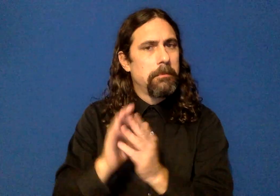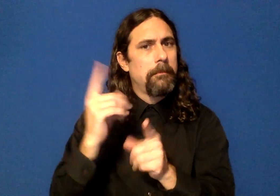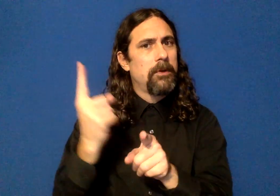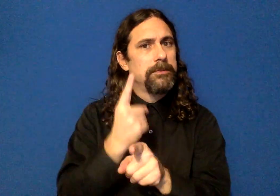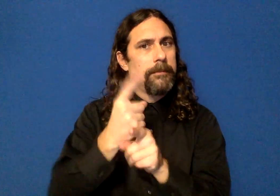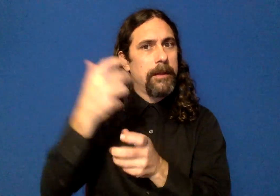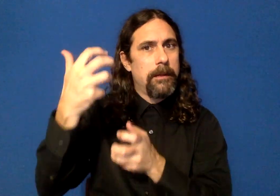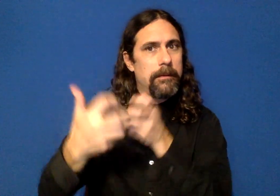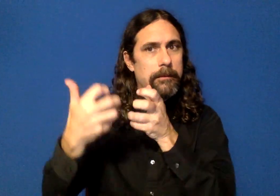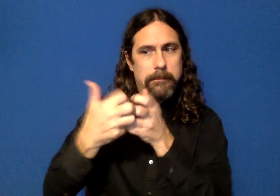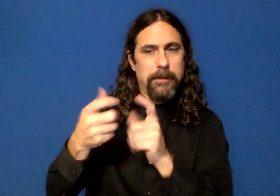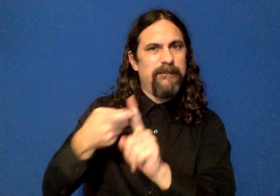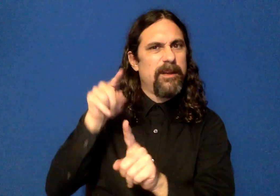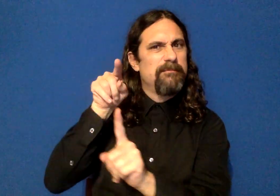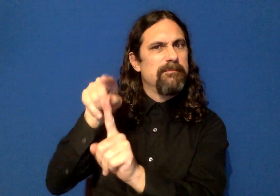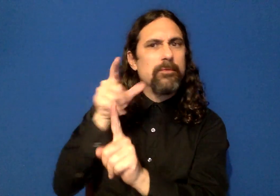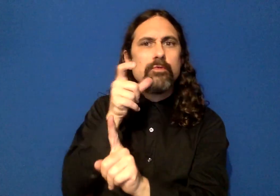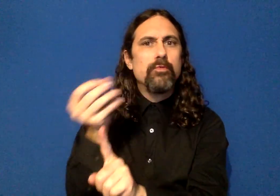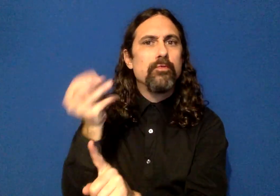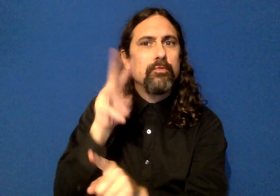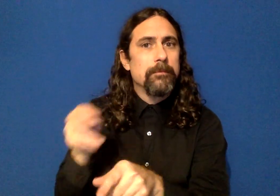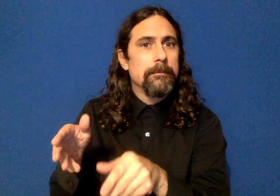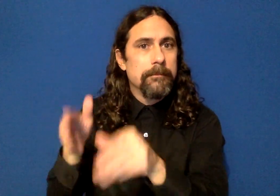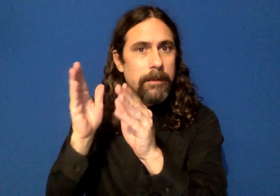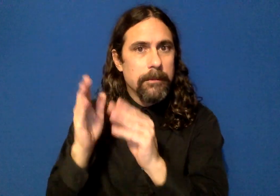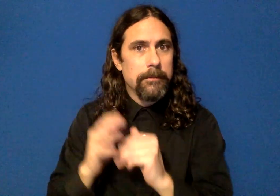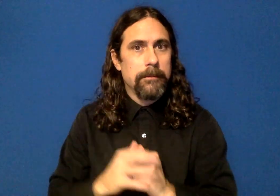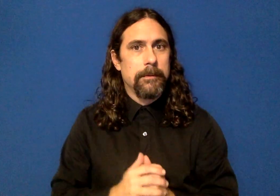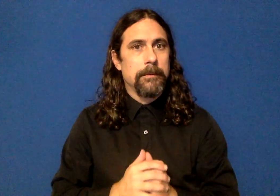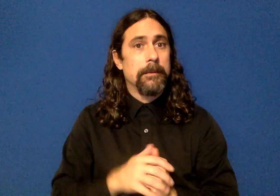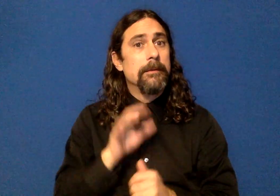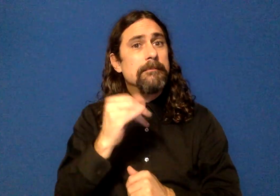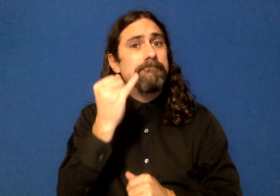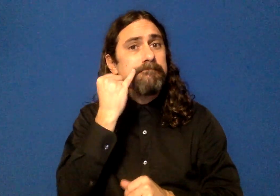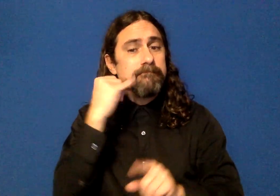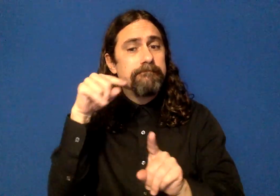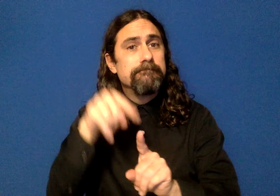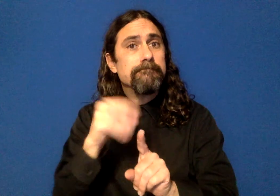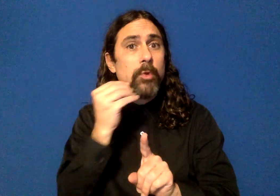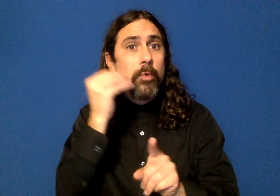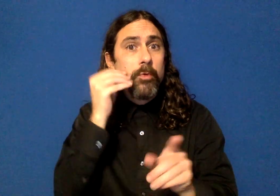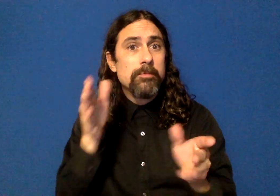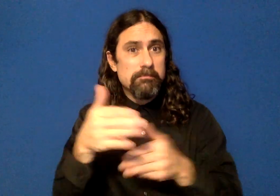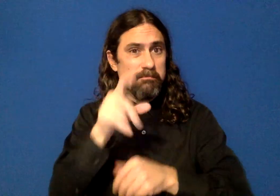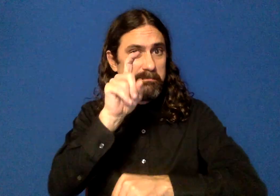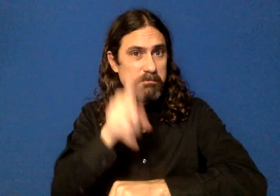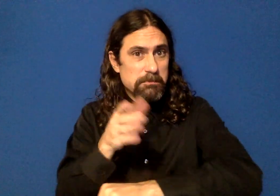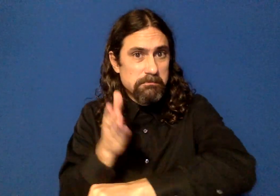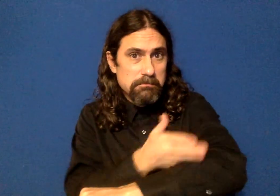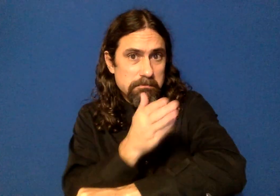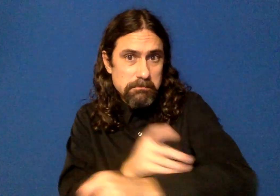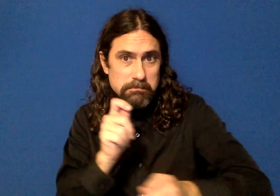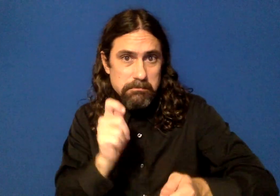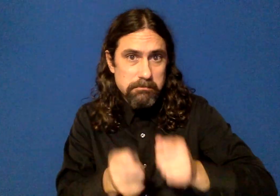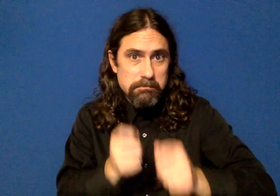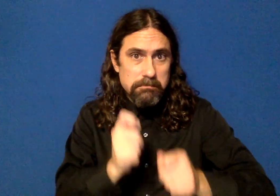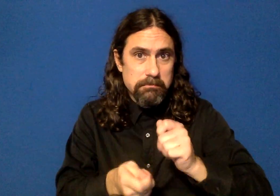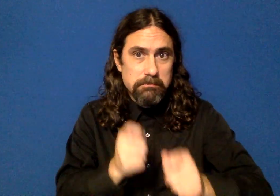from the building owner if alterations to the unit are required. Disability set aside units